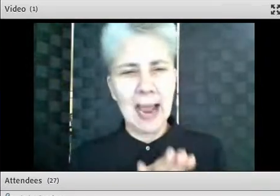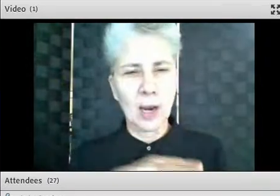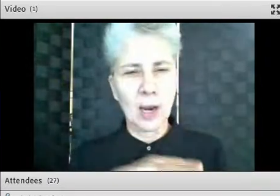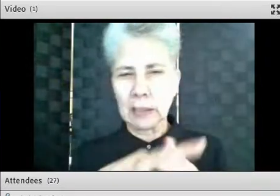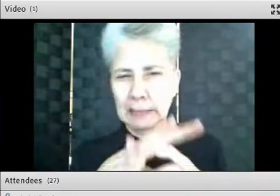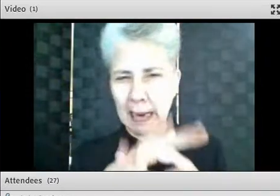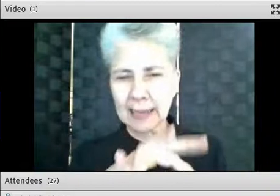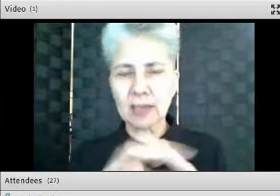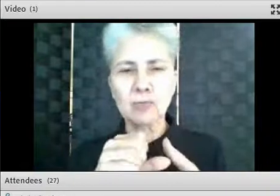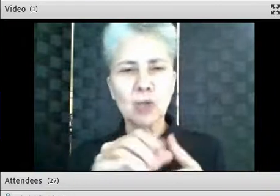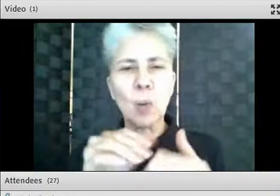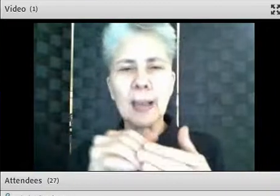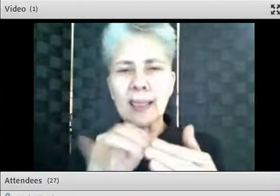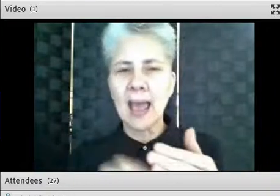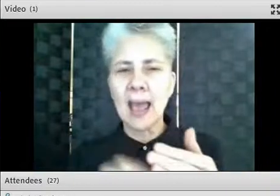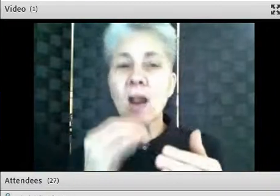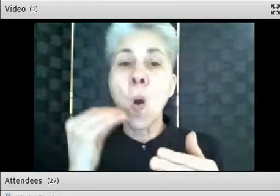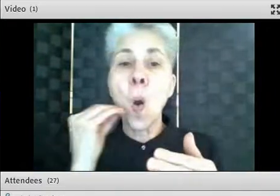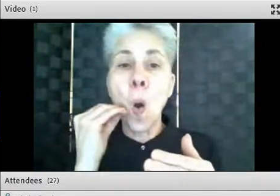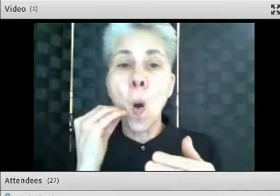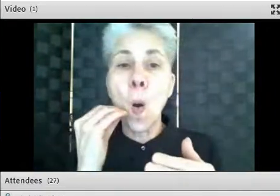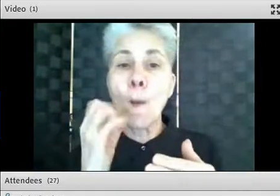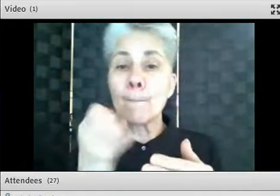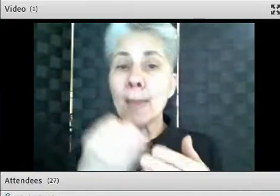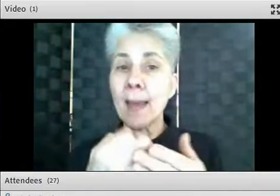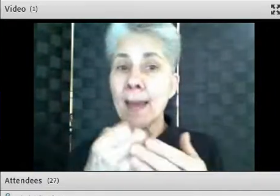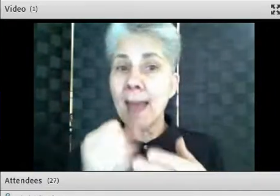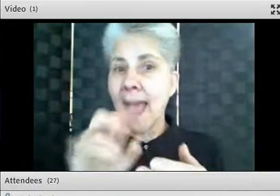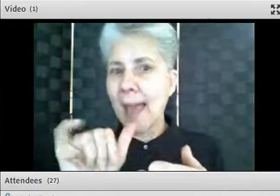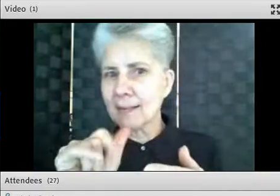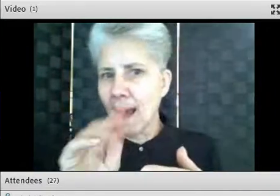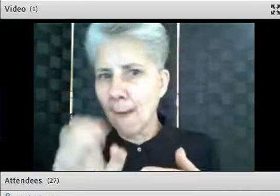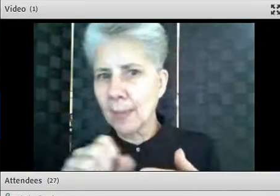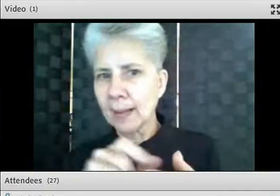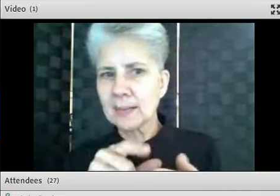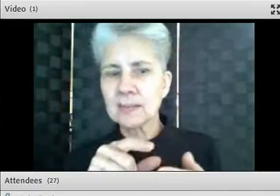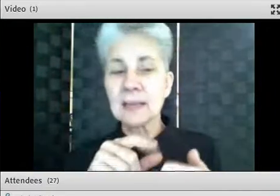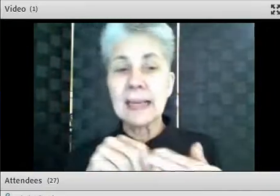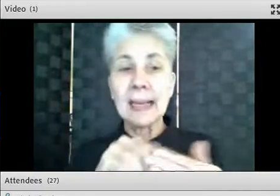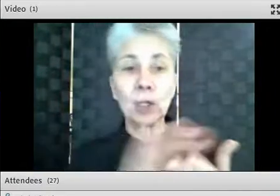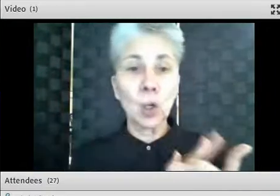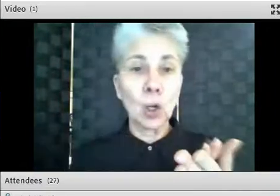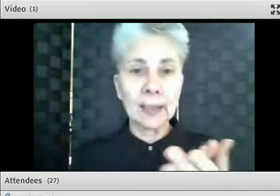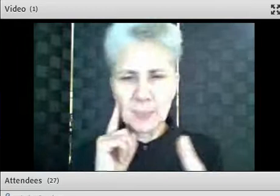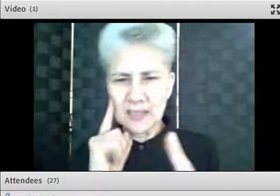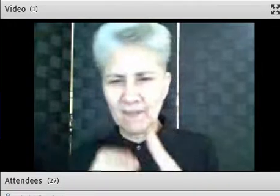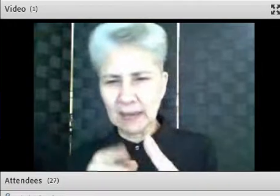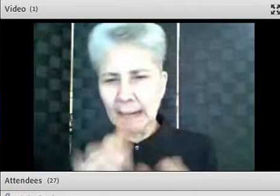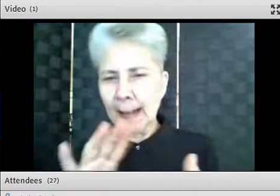so here, we're within home economics and then cooking, specifically baking and confectionery